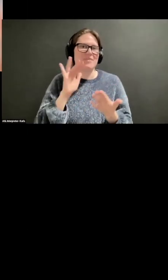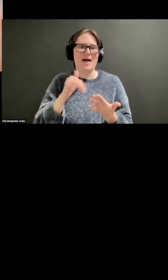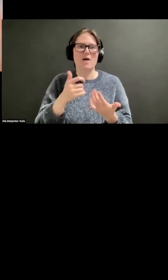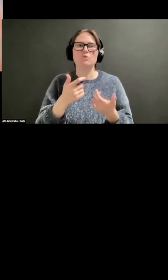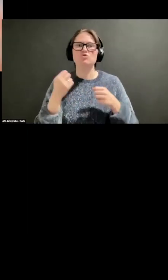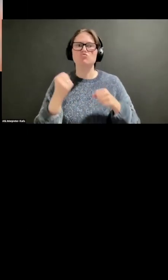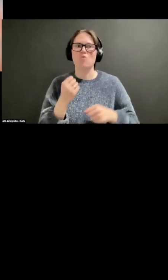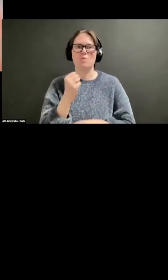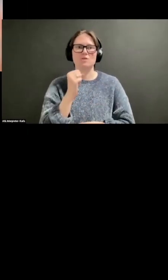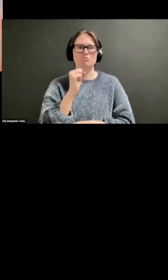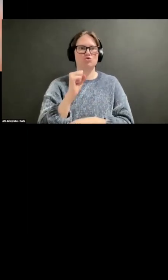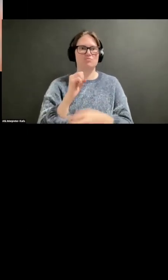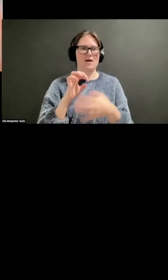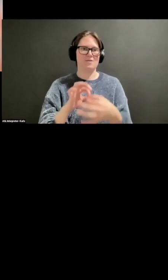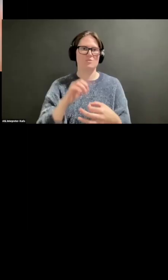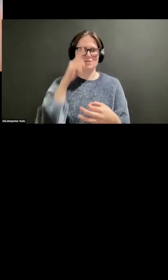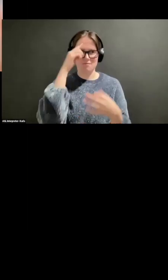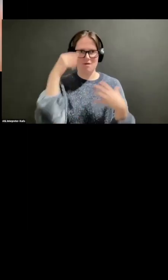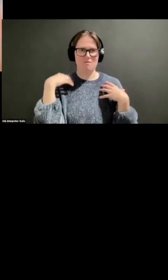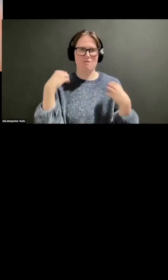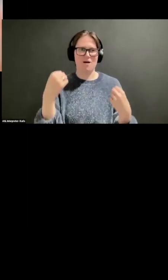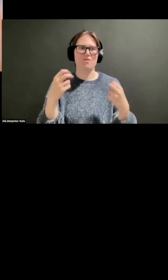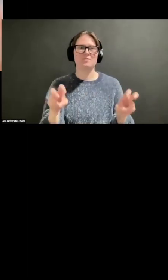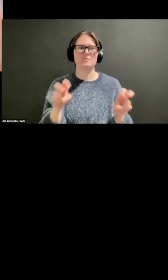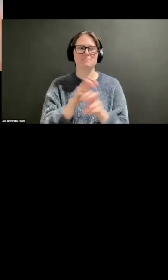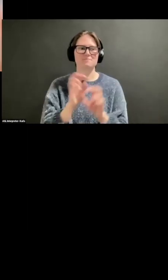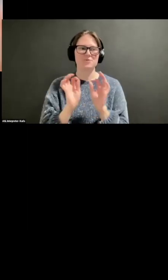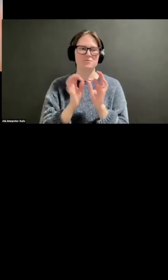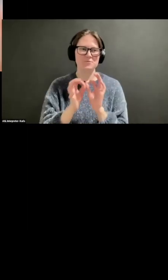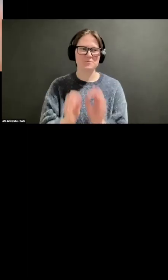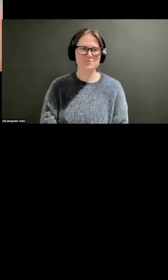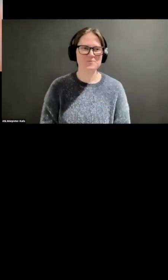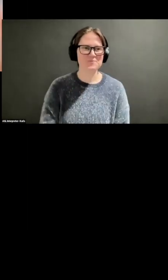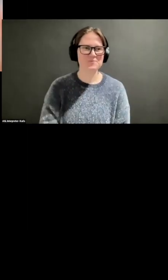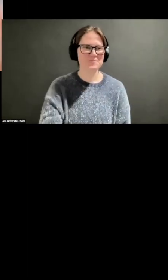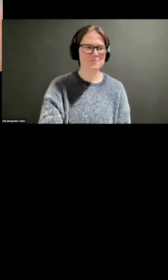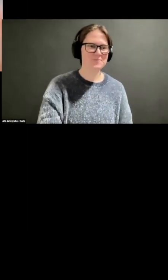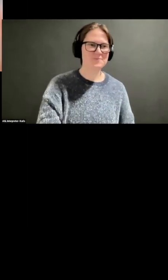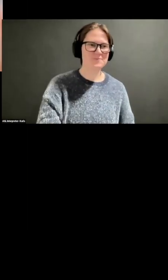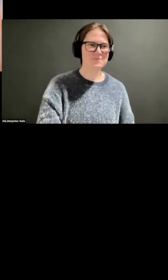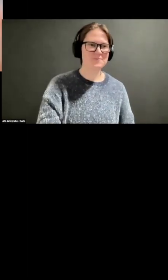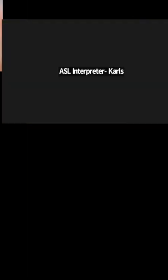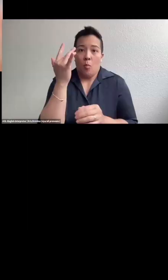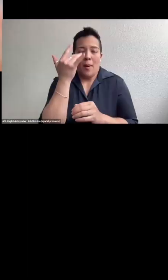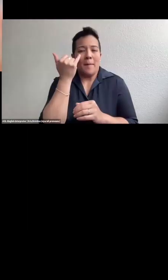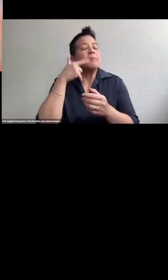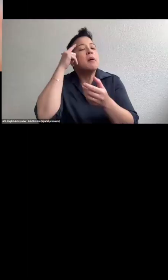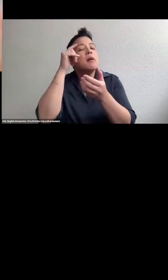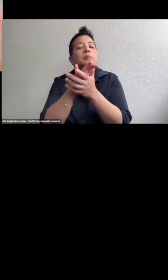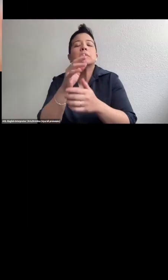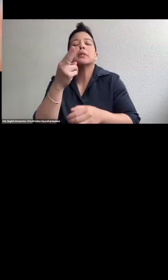And, um, also like, because my husband had, um, had, uh,